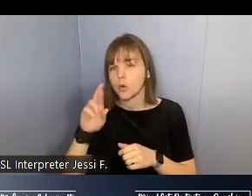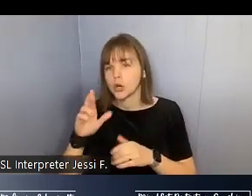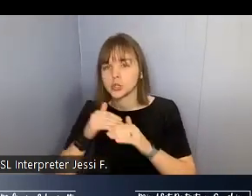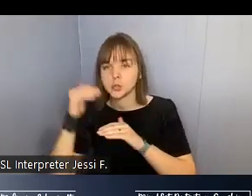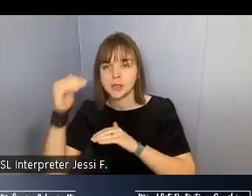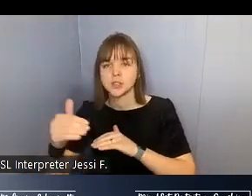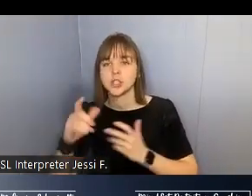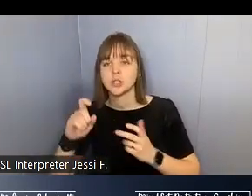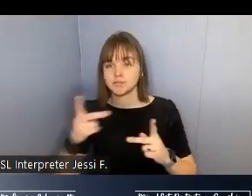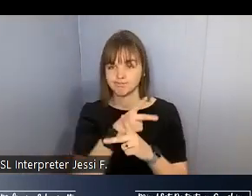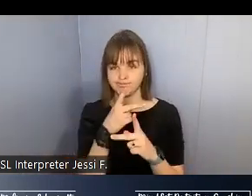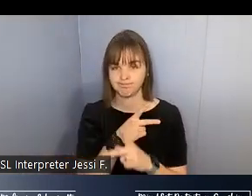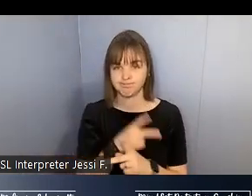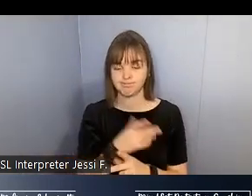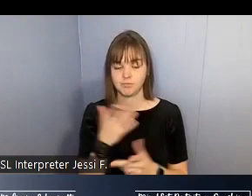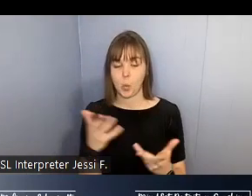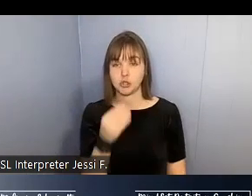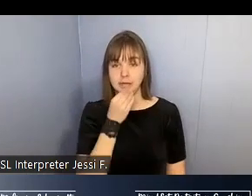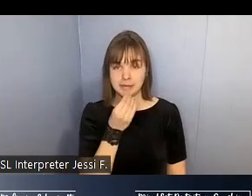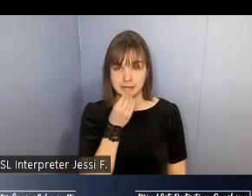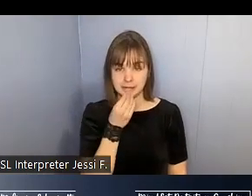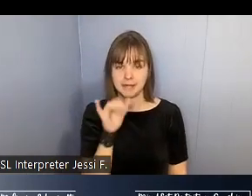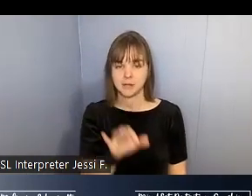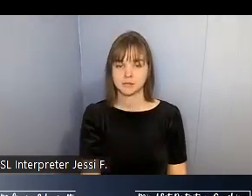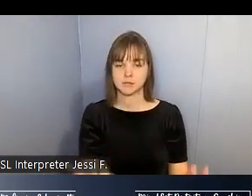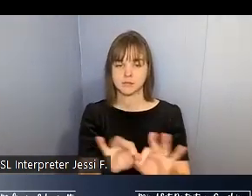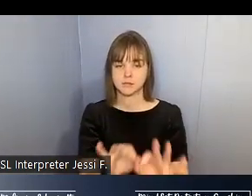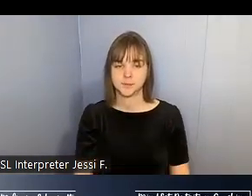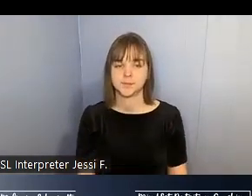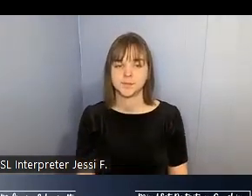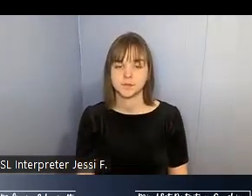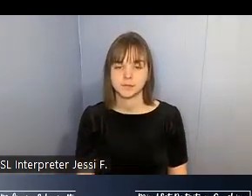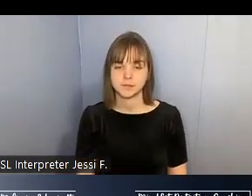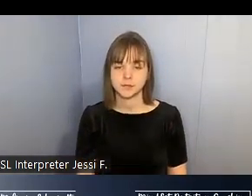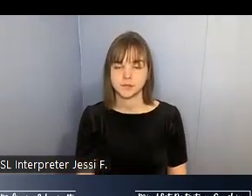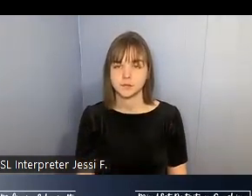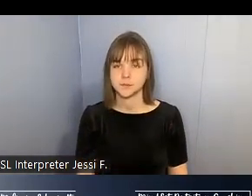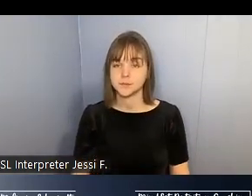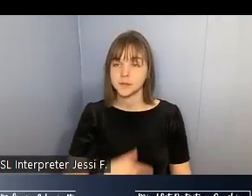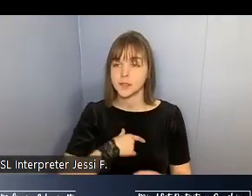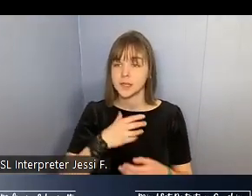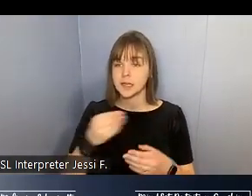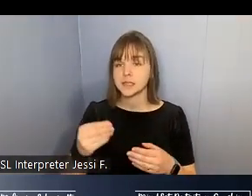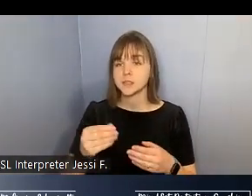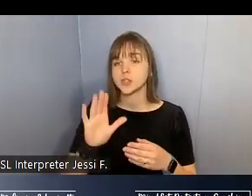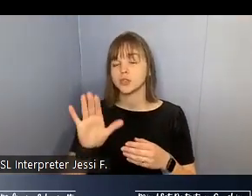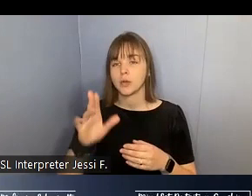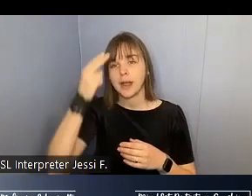So we have to start with what you're eating. And from there, we can create a hypothesis based on what we think the goal is.